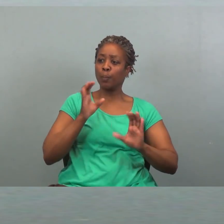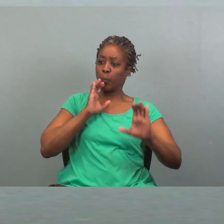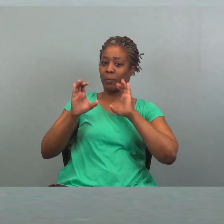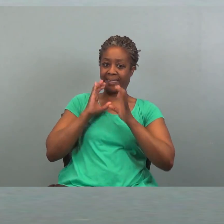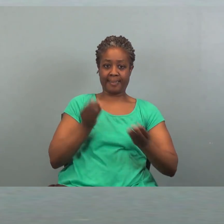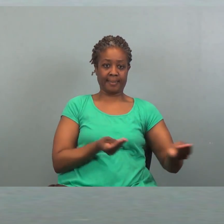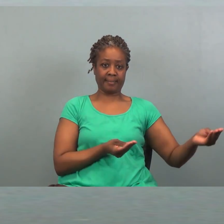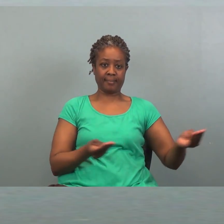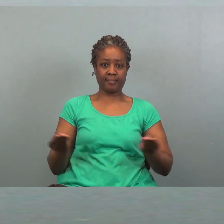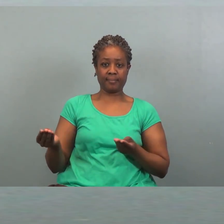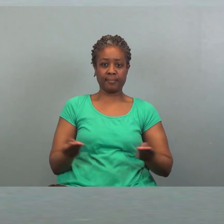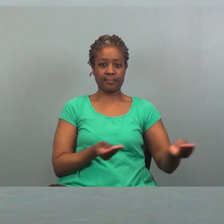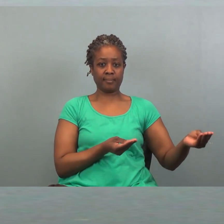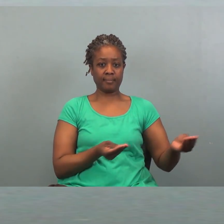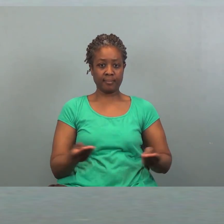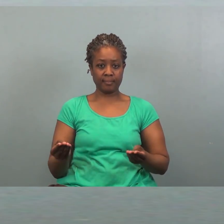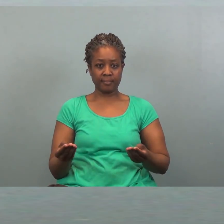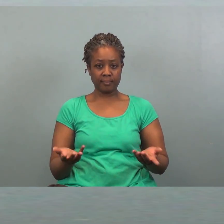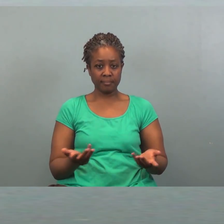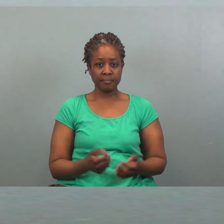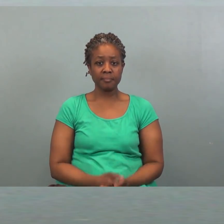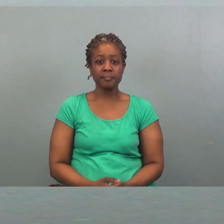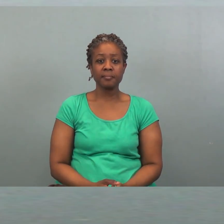You're facilitating communication between the two, that's the key.